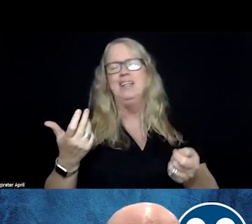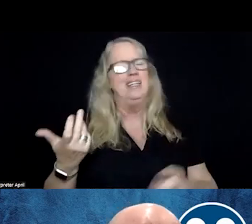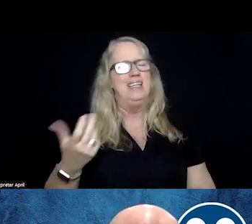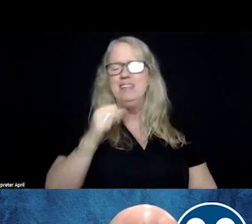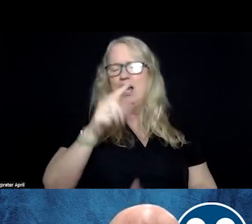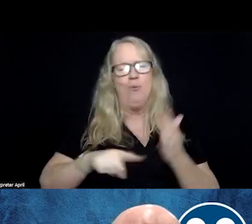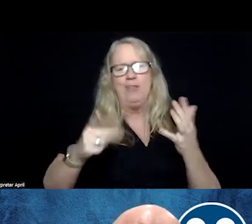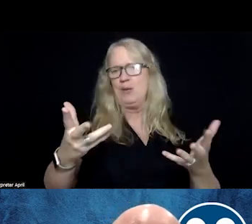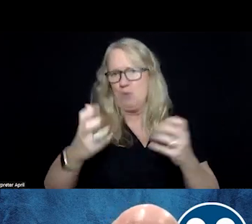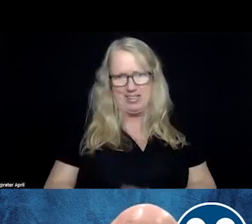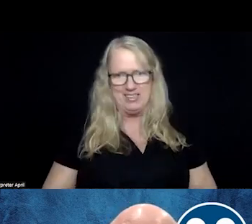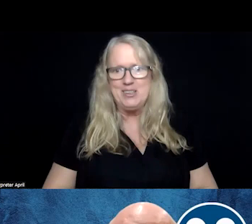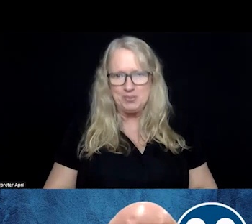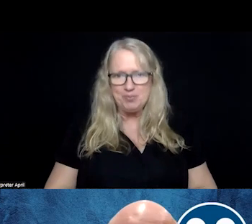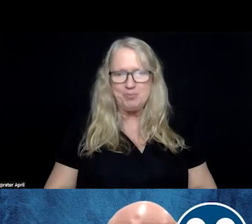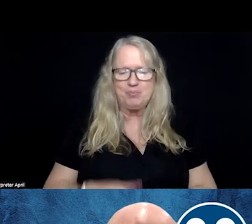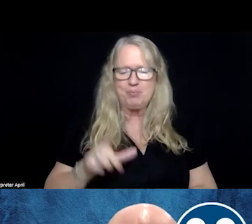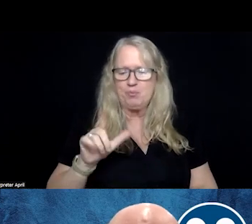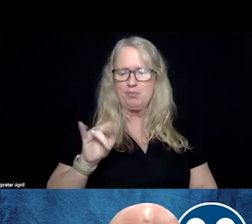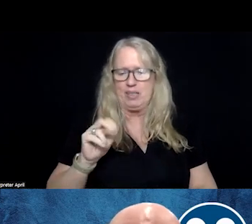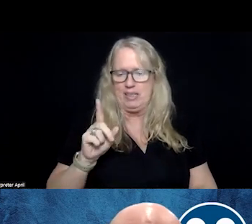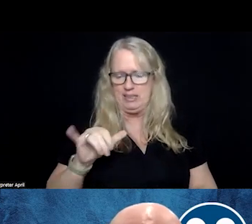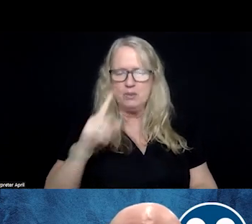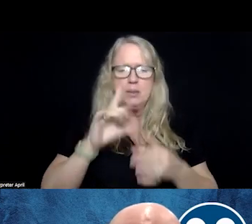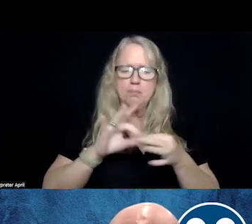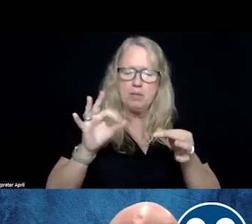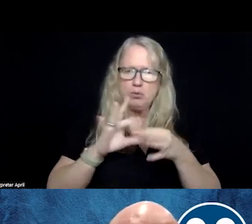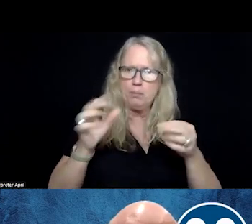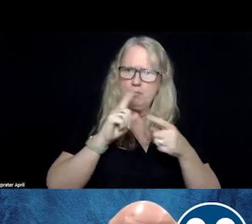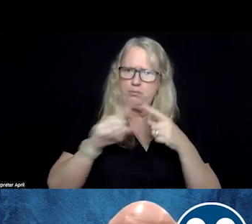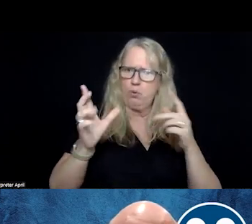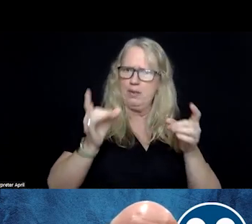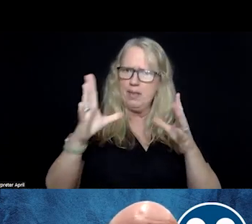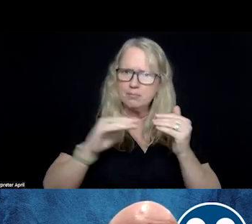SO WITH THE CRISIS STABILIZATION UNIT, WE HAVE PARTNERED WITH